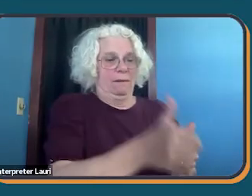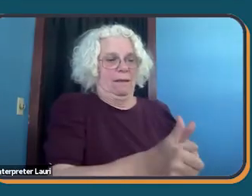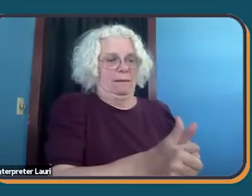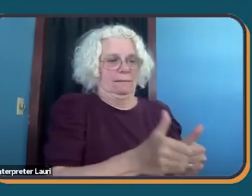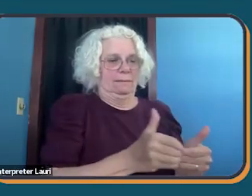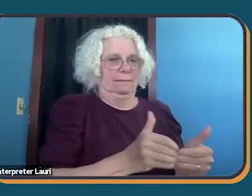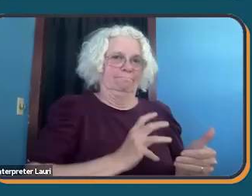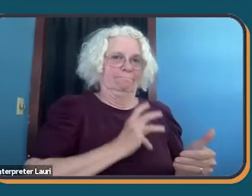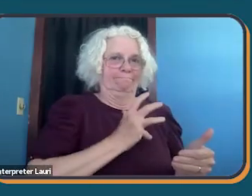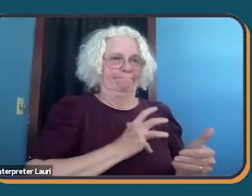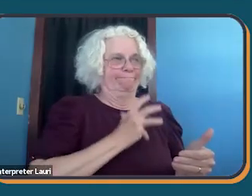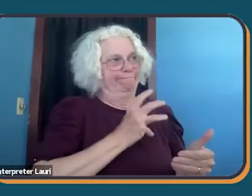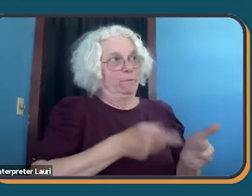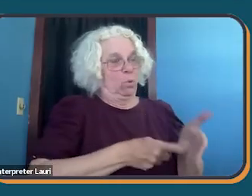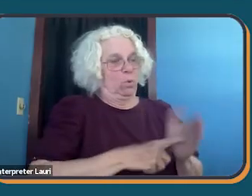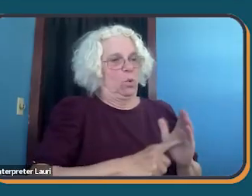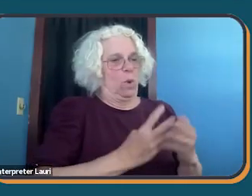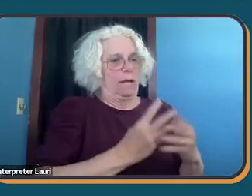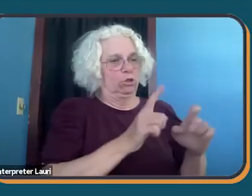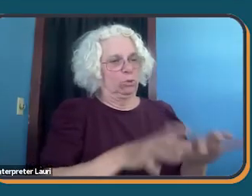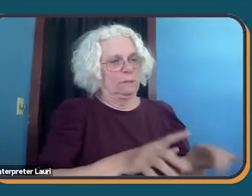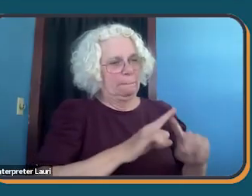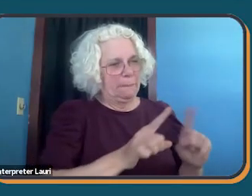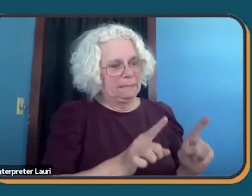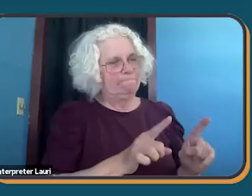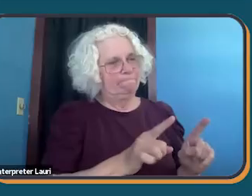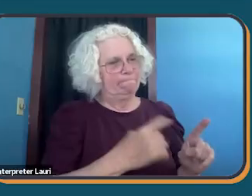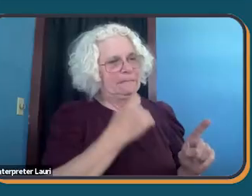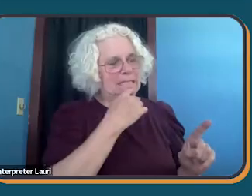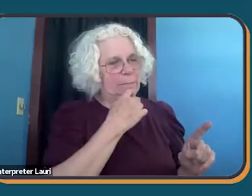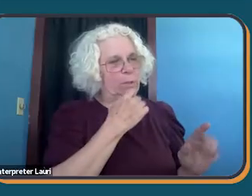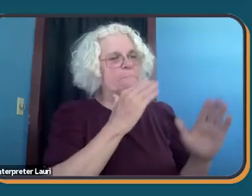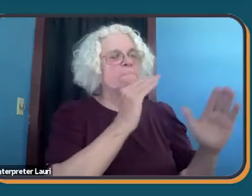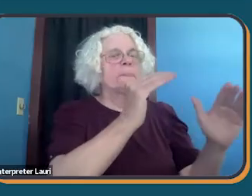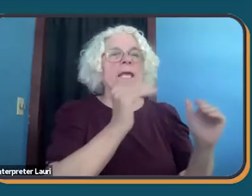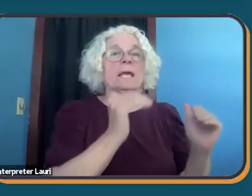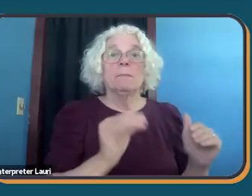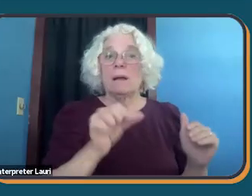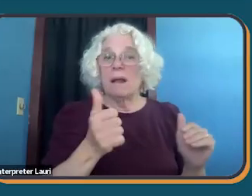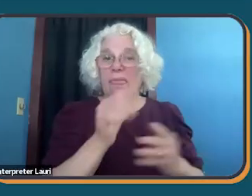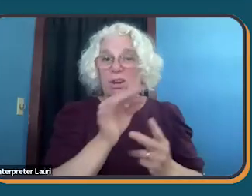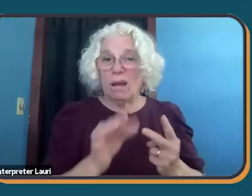before her next official screening was due. But I think that there are a number of options